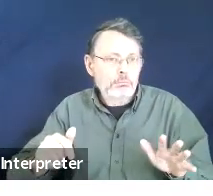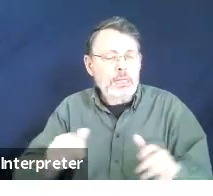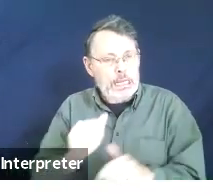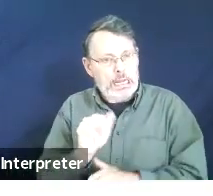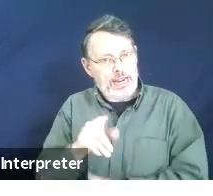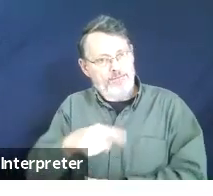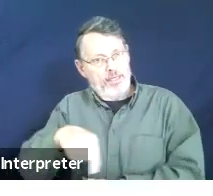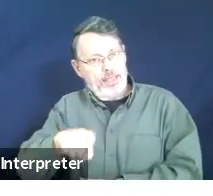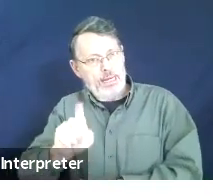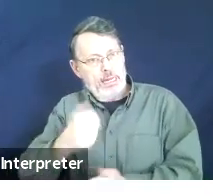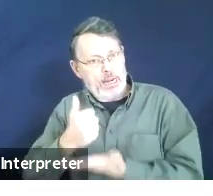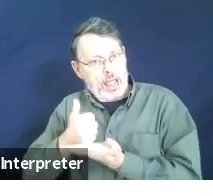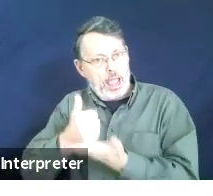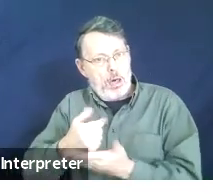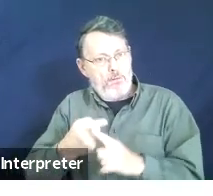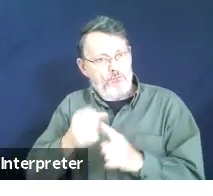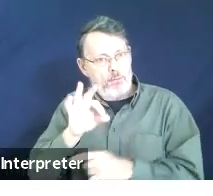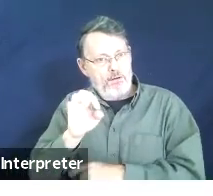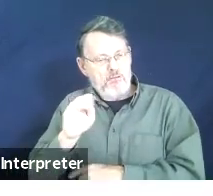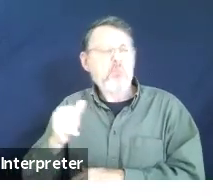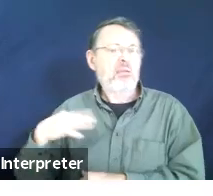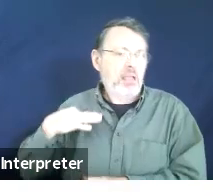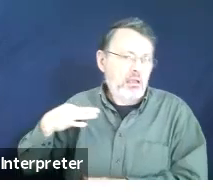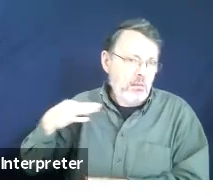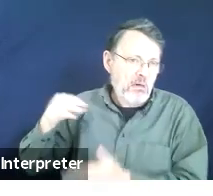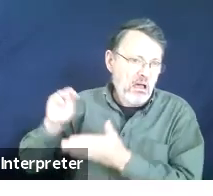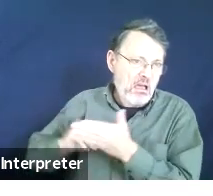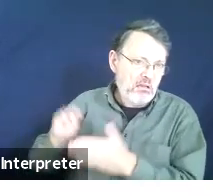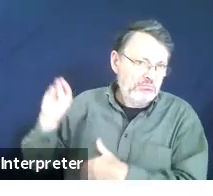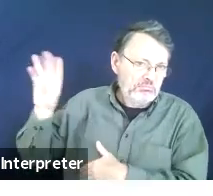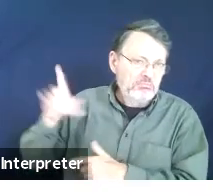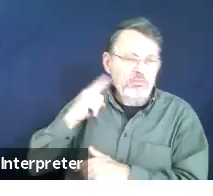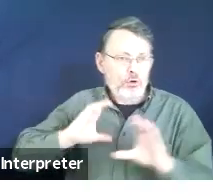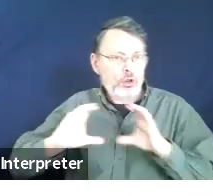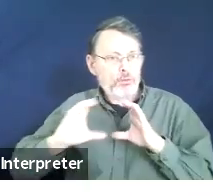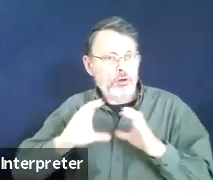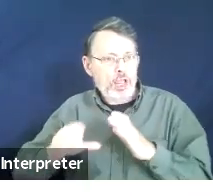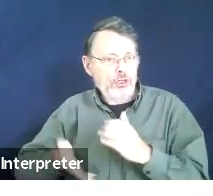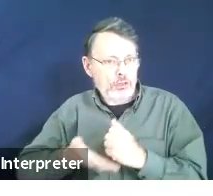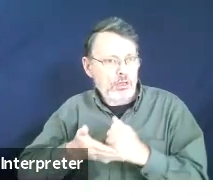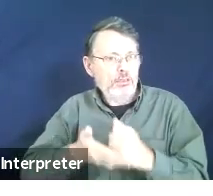FEMA assistance, they can apply for communication assistance as well, and that can also include the